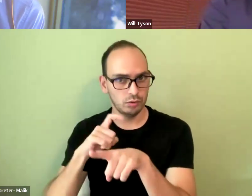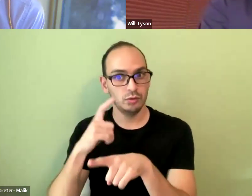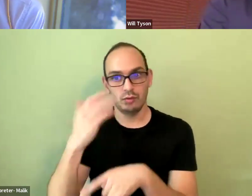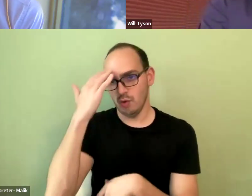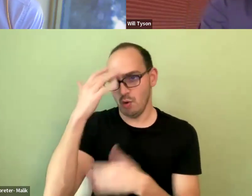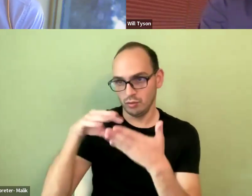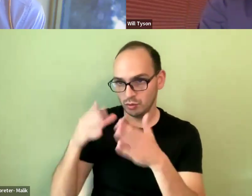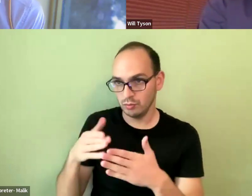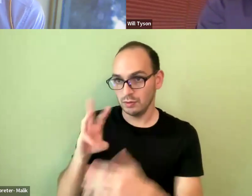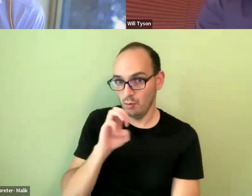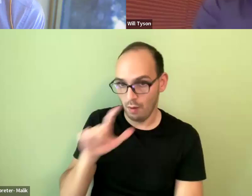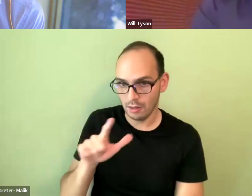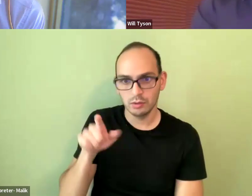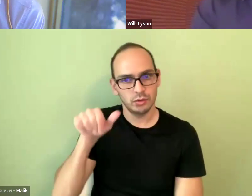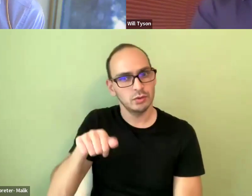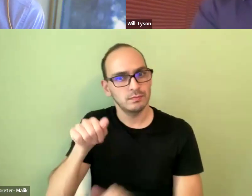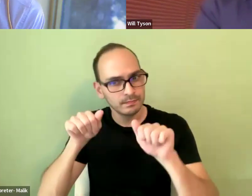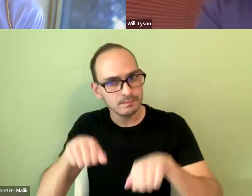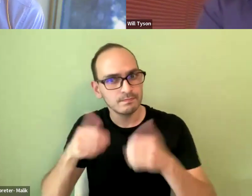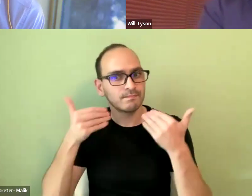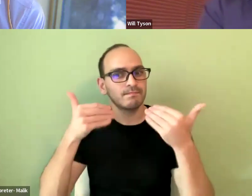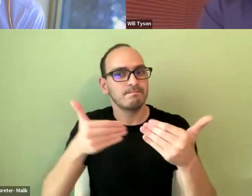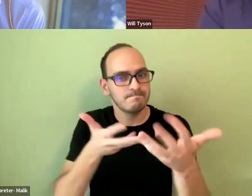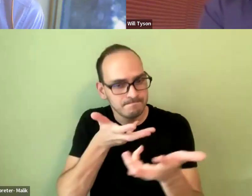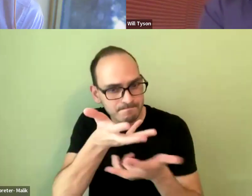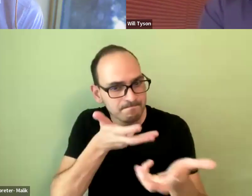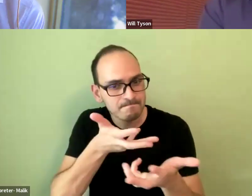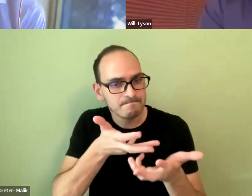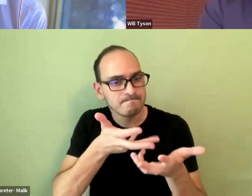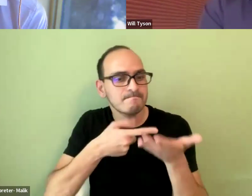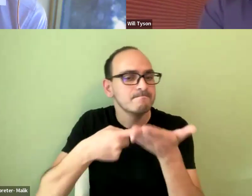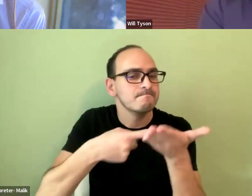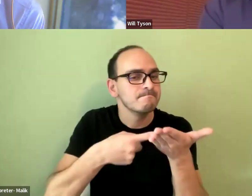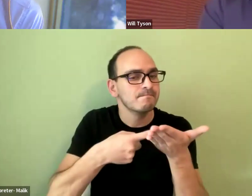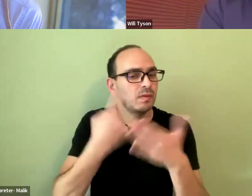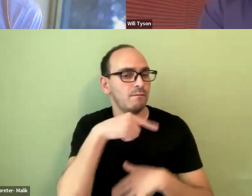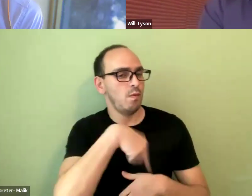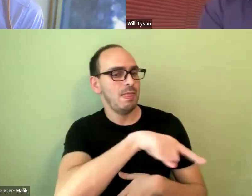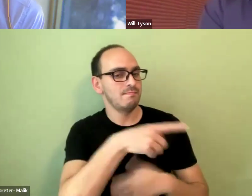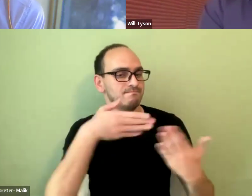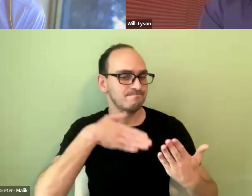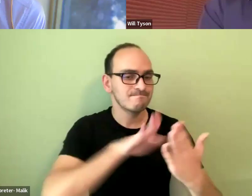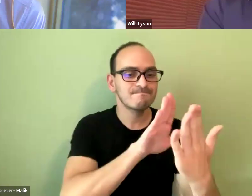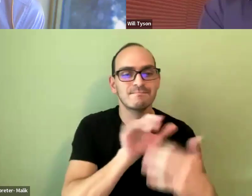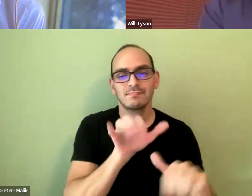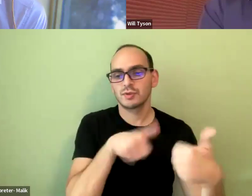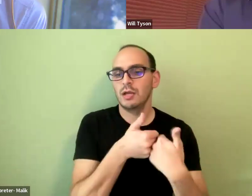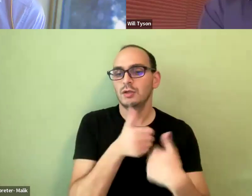So she was able to speak intimately on their behalf. They face things like challenges getting to school.